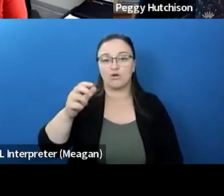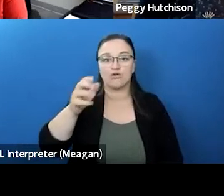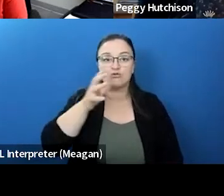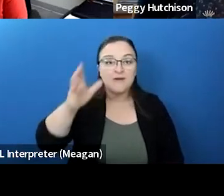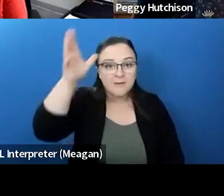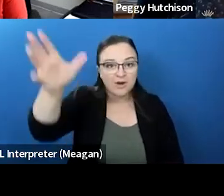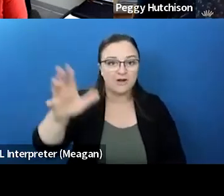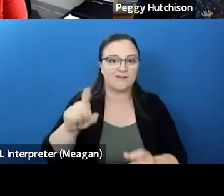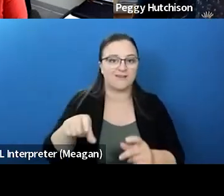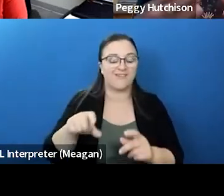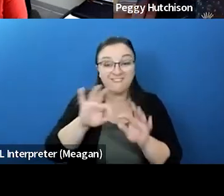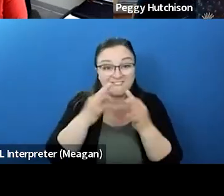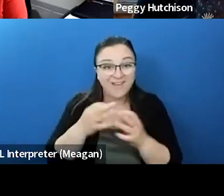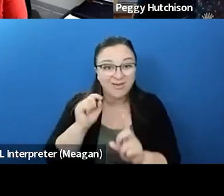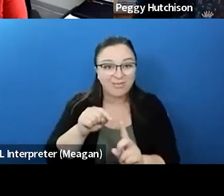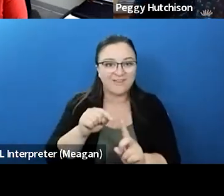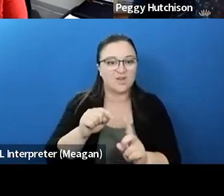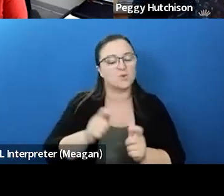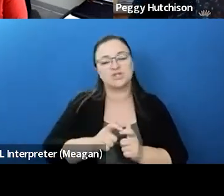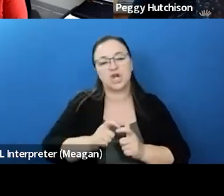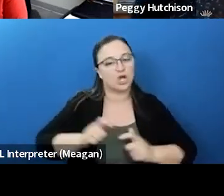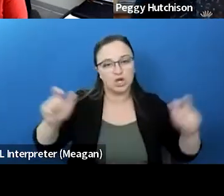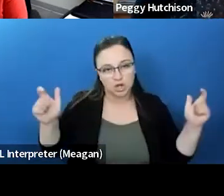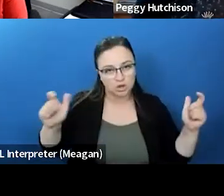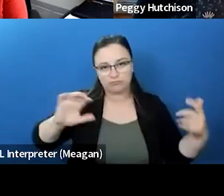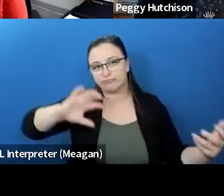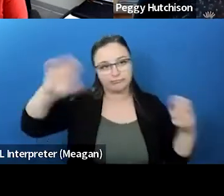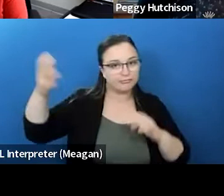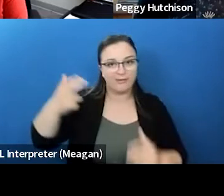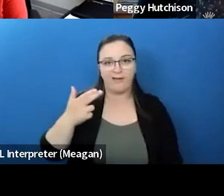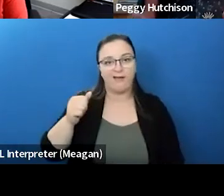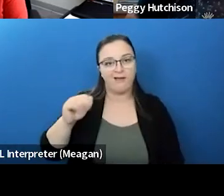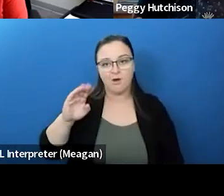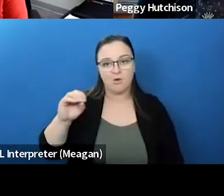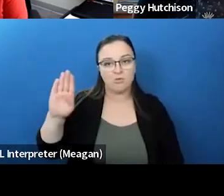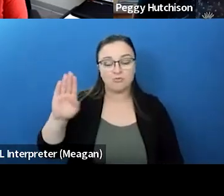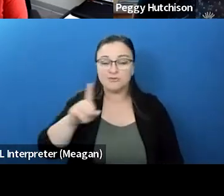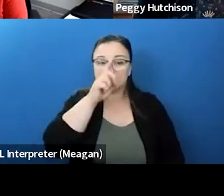So it was a huge haboob and it was really hard. But I think Denise who was,